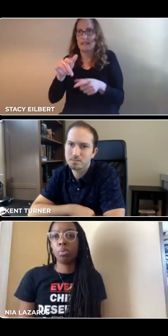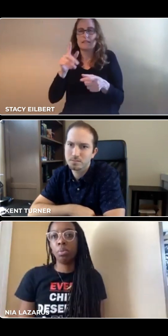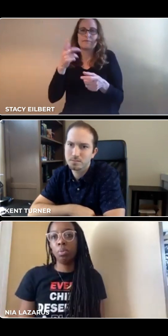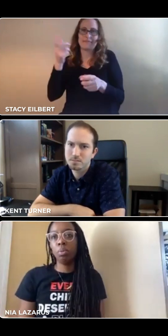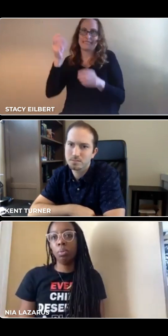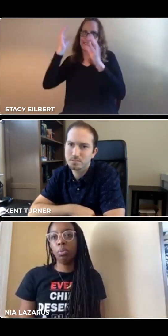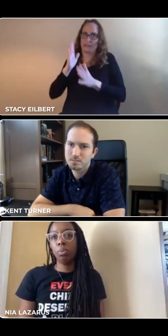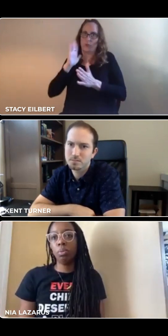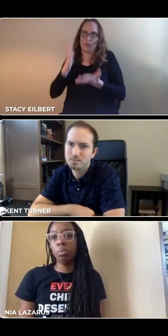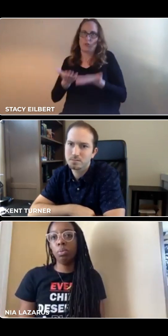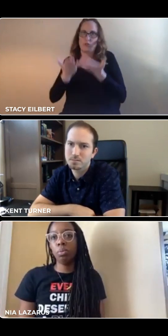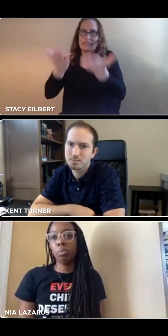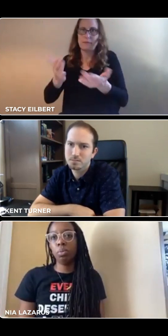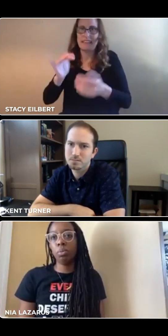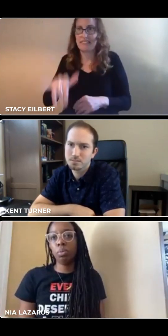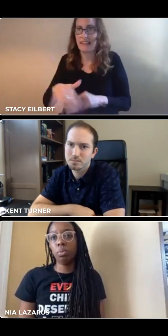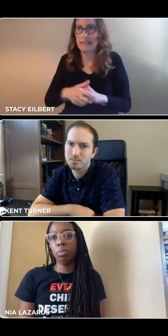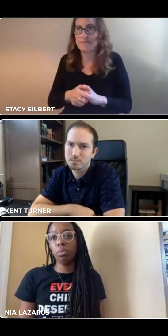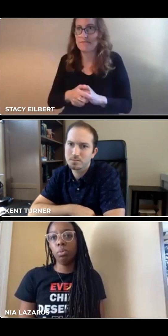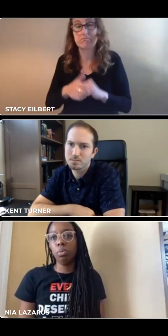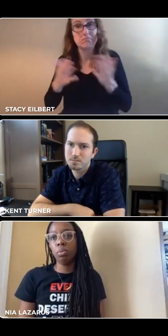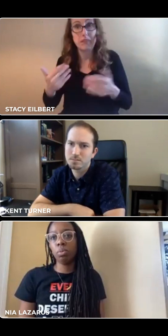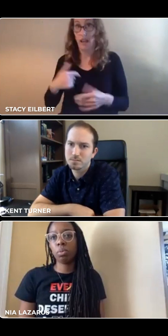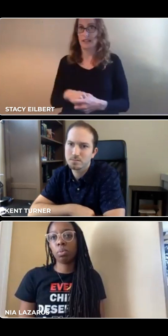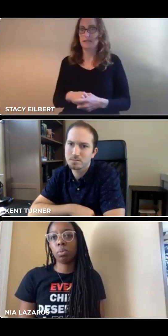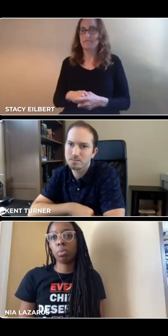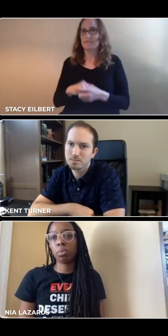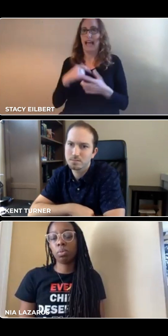Teachers will be recommending that.